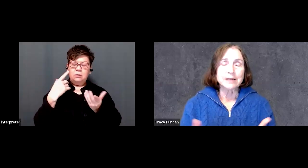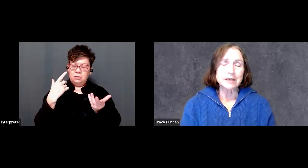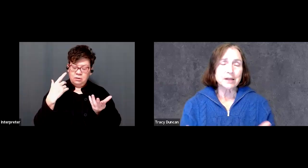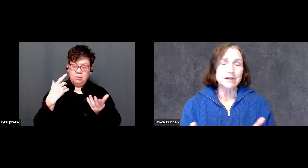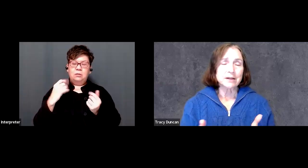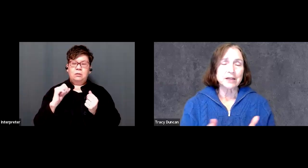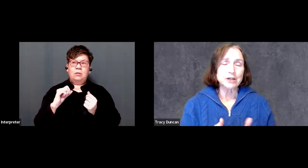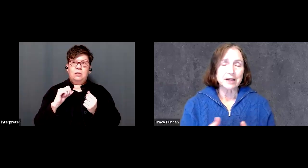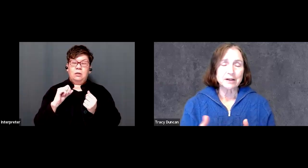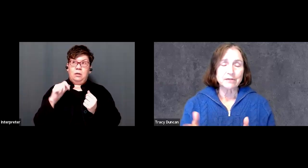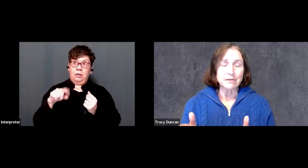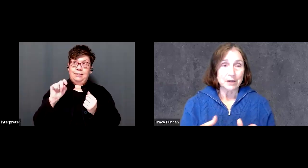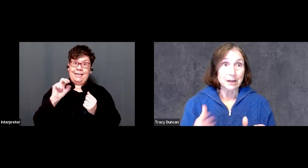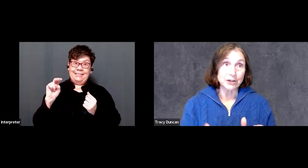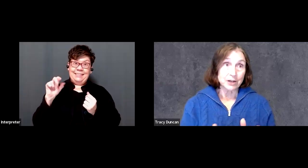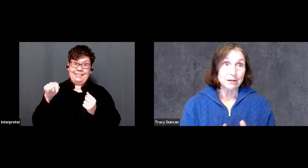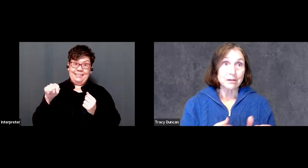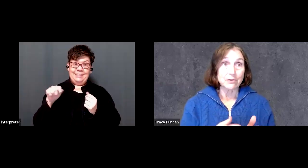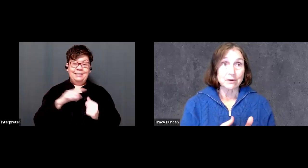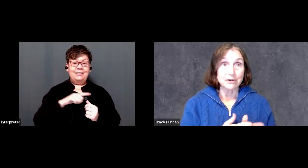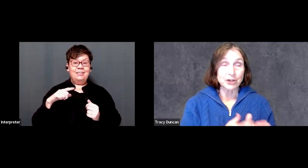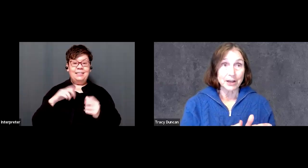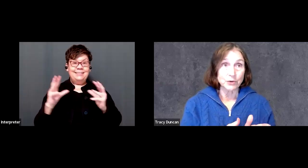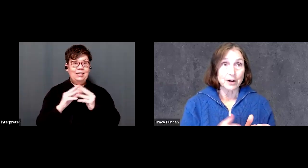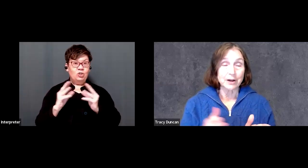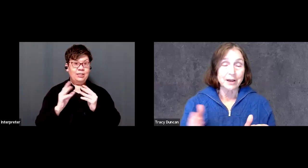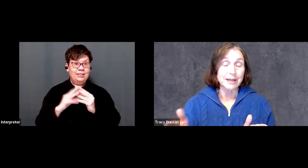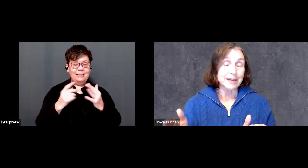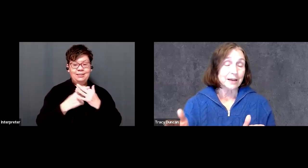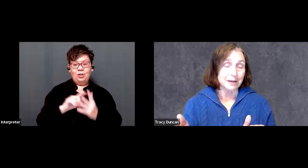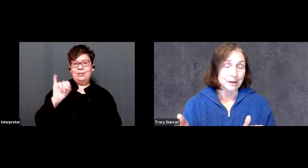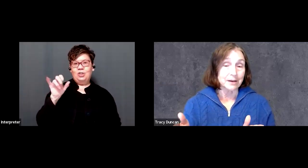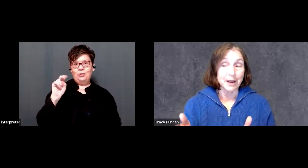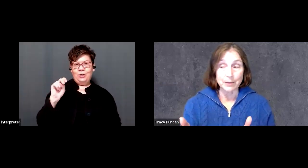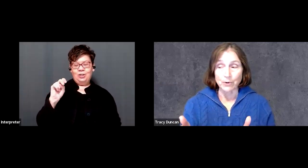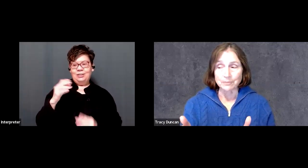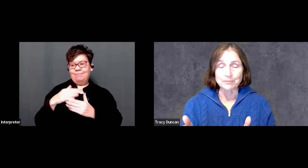In Tennessee, the legislative session starts in January and ends in April.